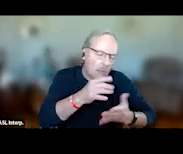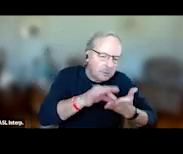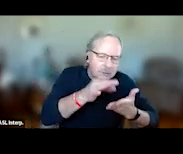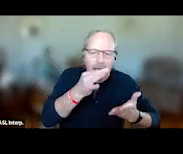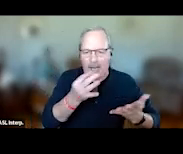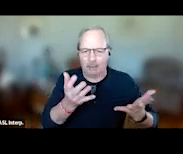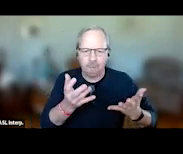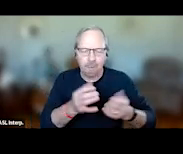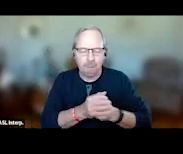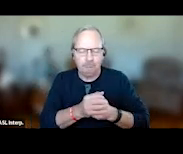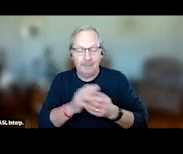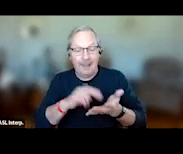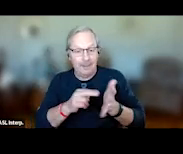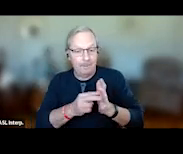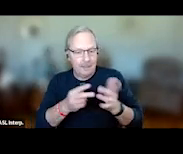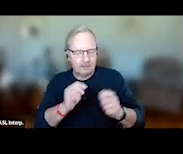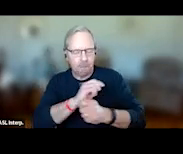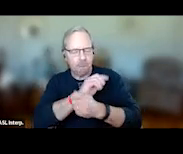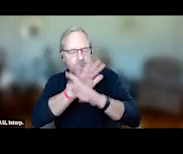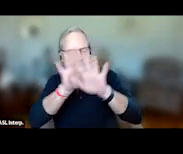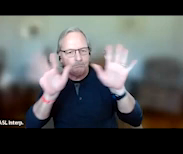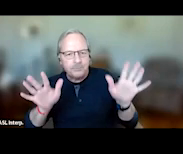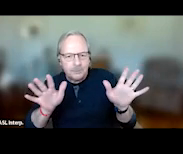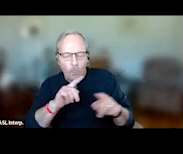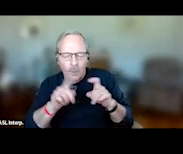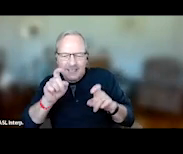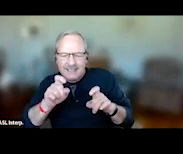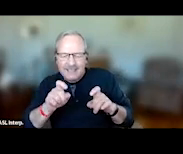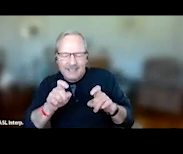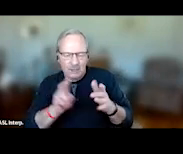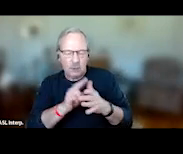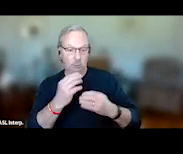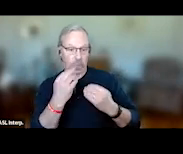This also means being transparent when needing to use restrictions or other interventions that might